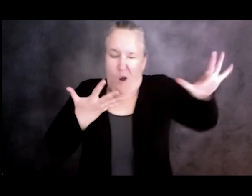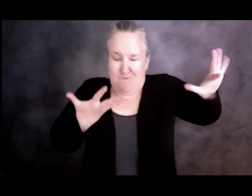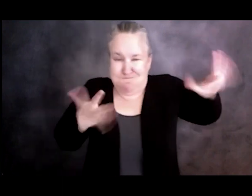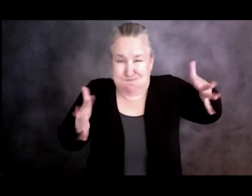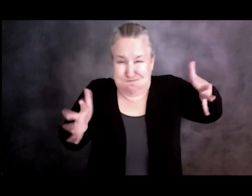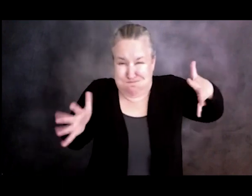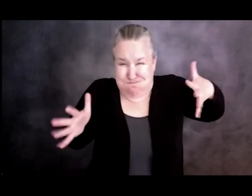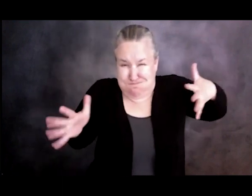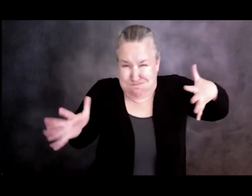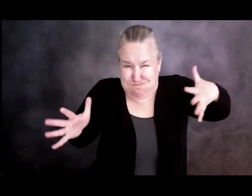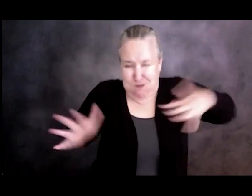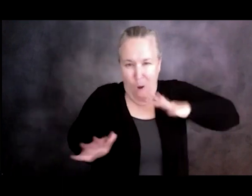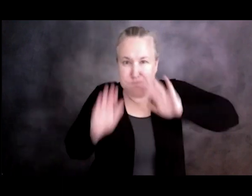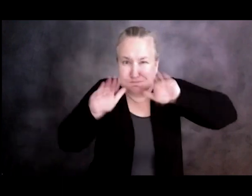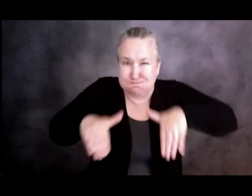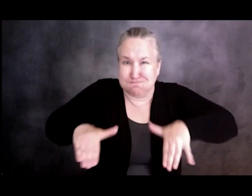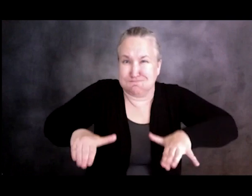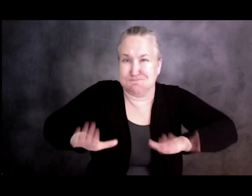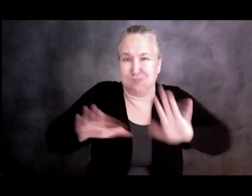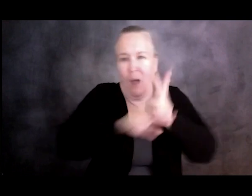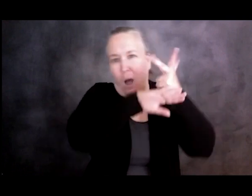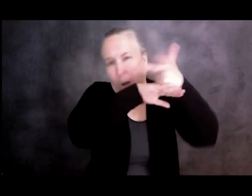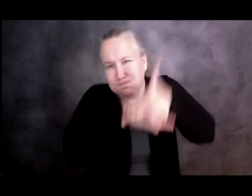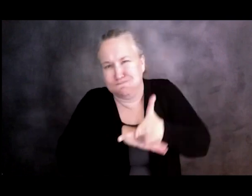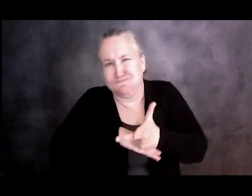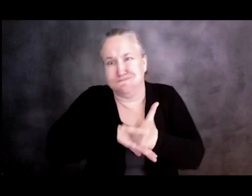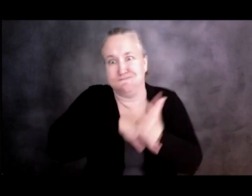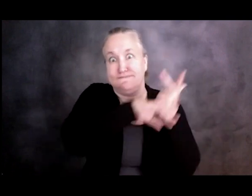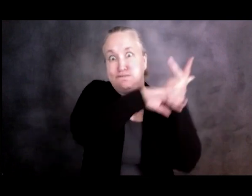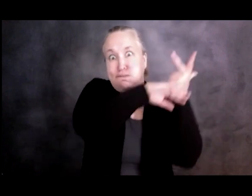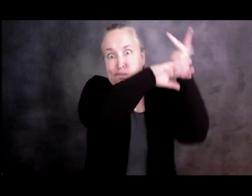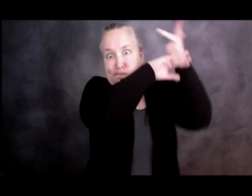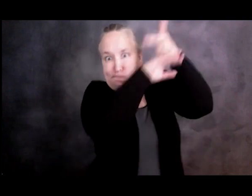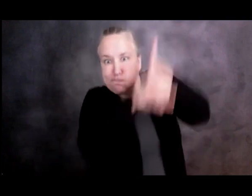And as the waves grew, our arc gained speed and altitude.